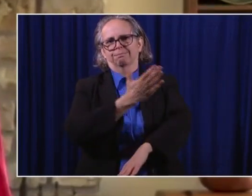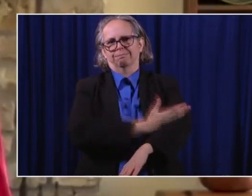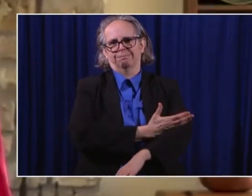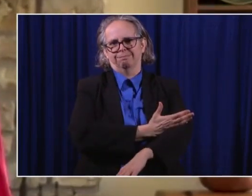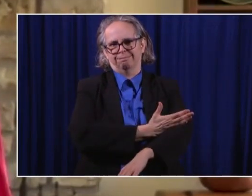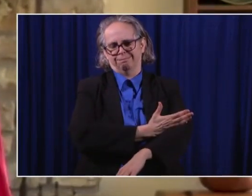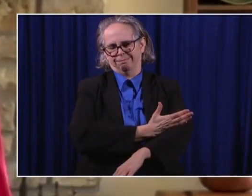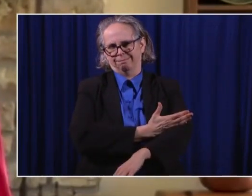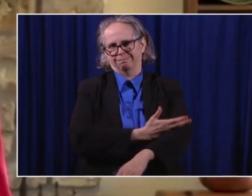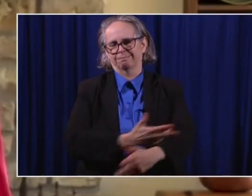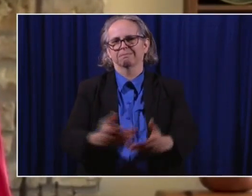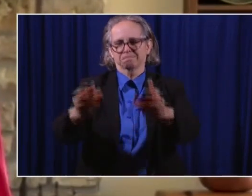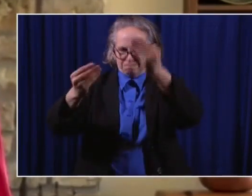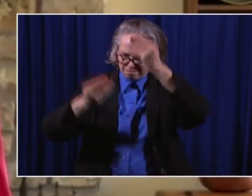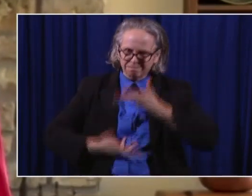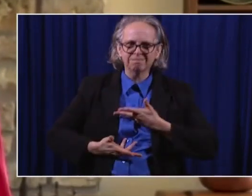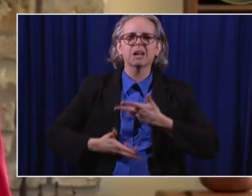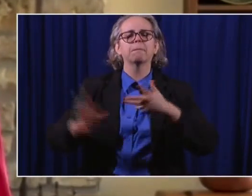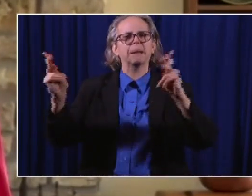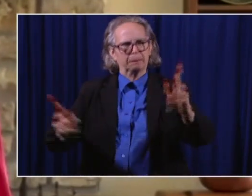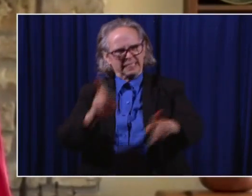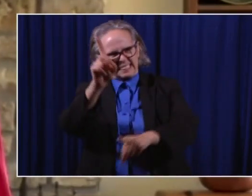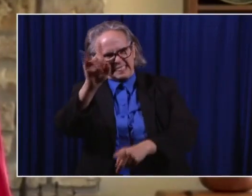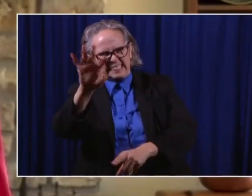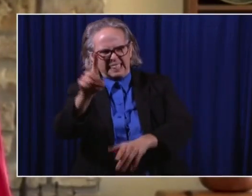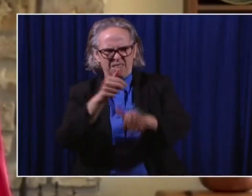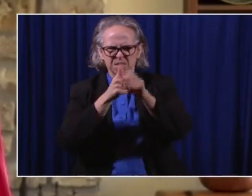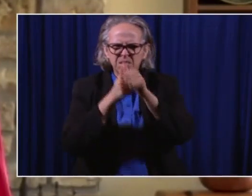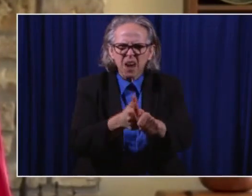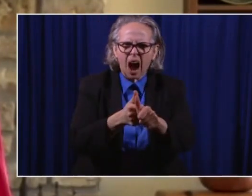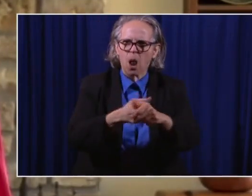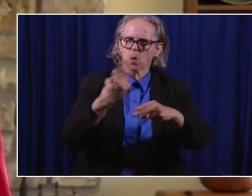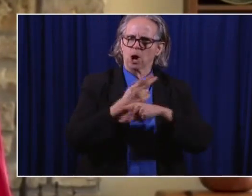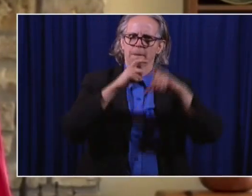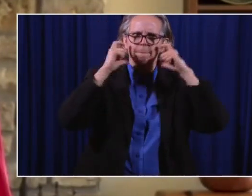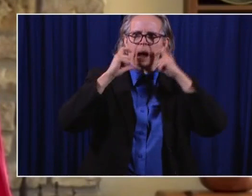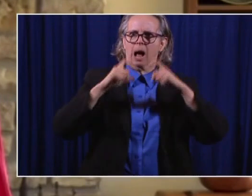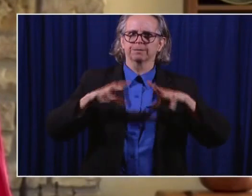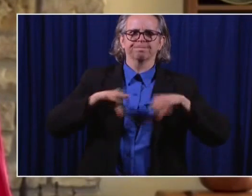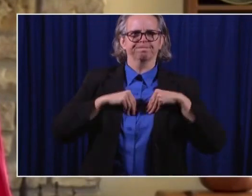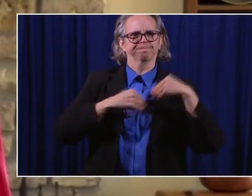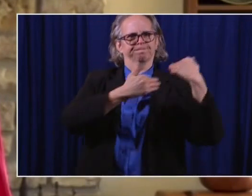WHEN IT STARTED TO BE ENFORCED, WE WERE STO SEE NUMBER